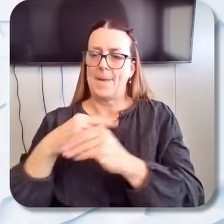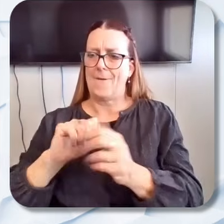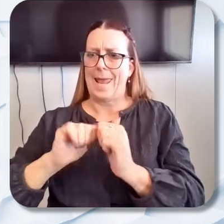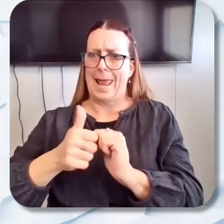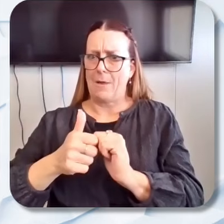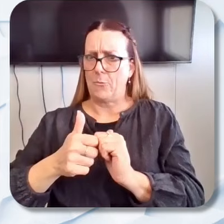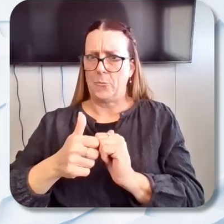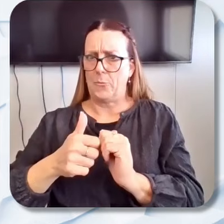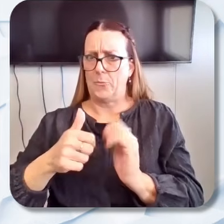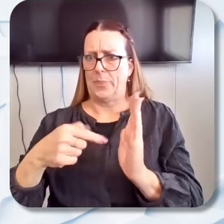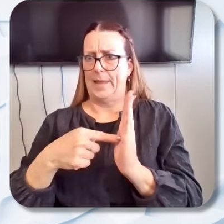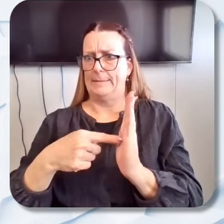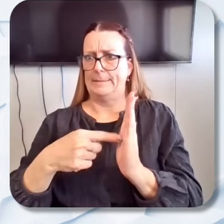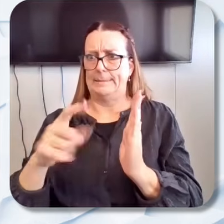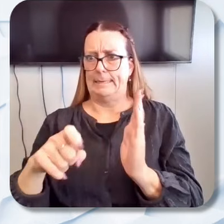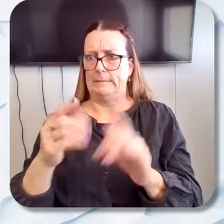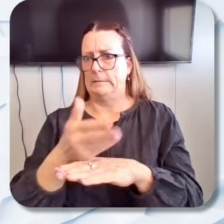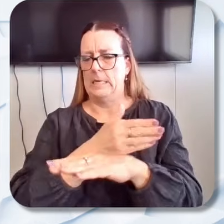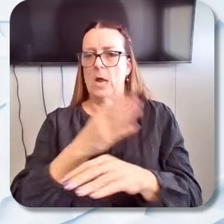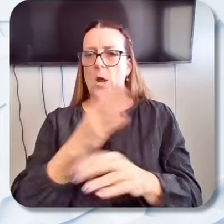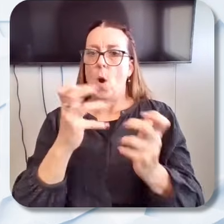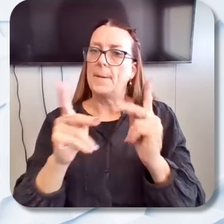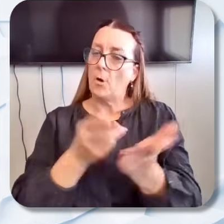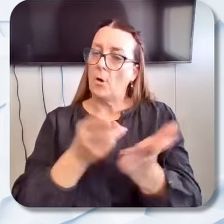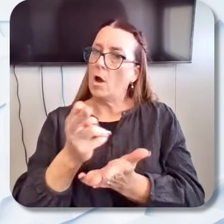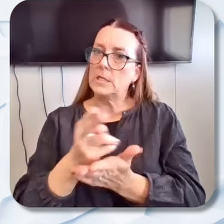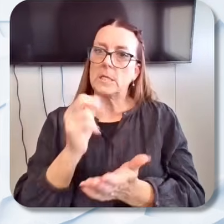we see this piece, what we want folks to be honest and not be fearful.